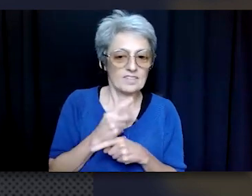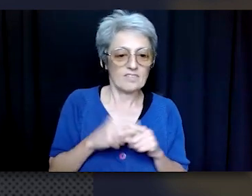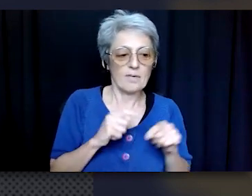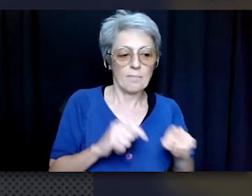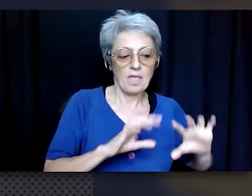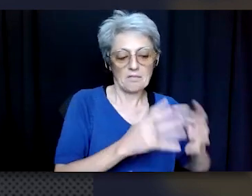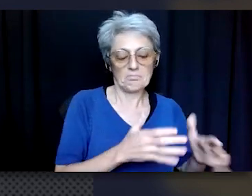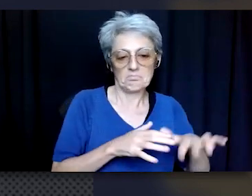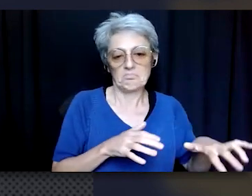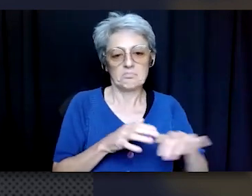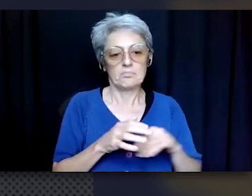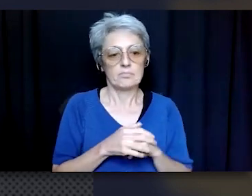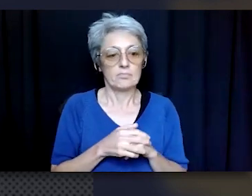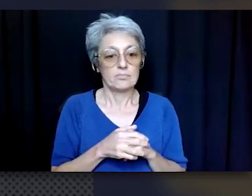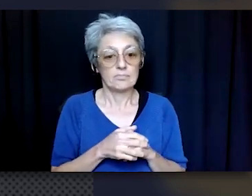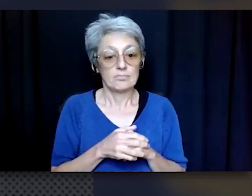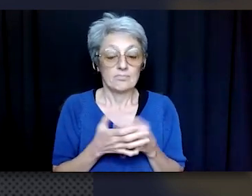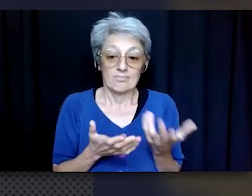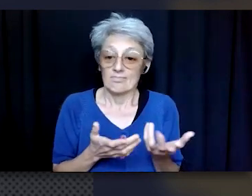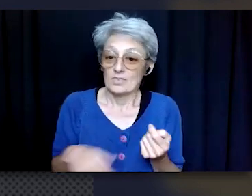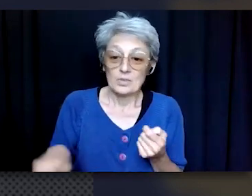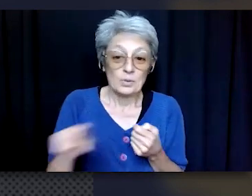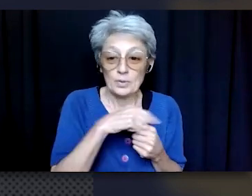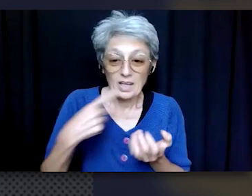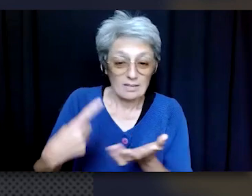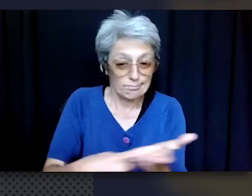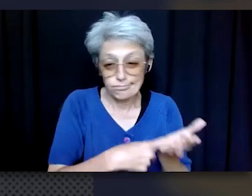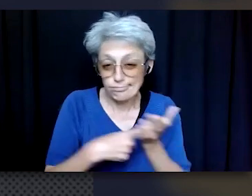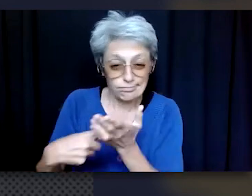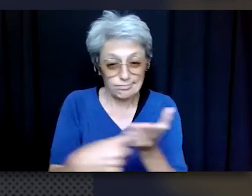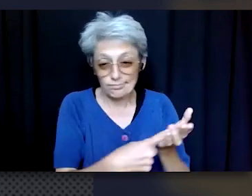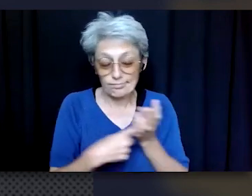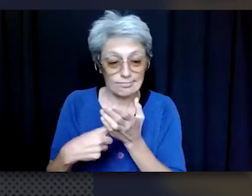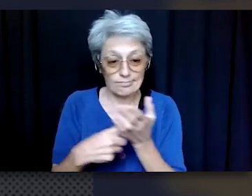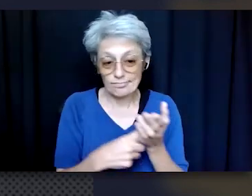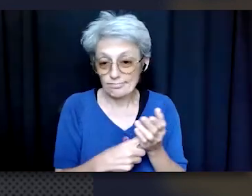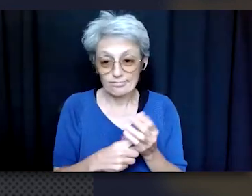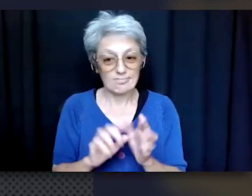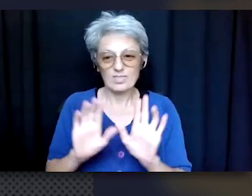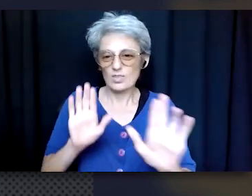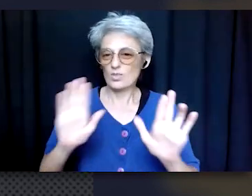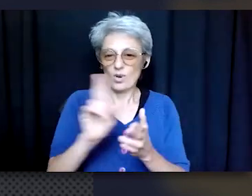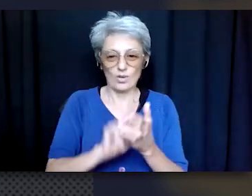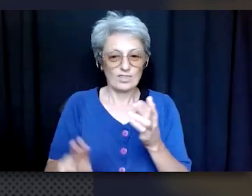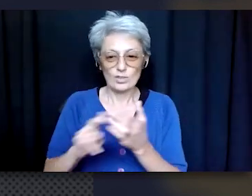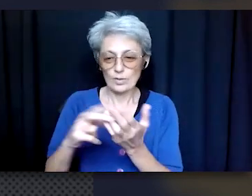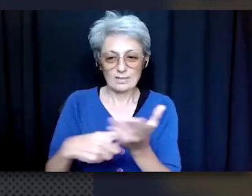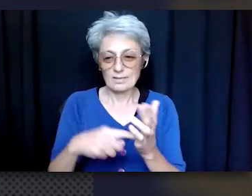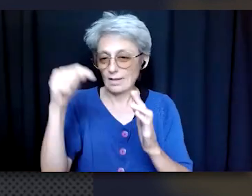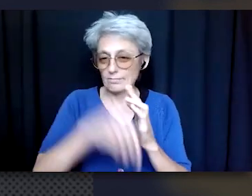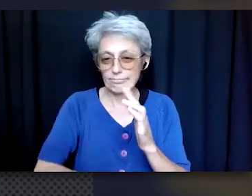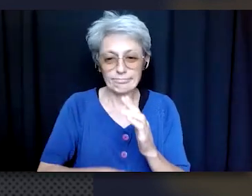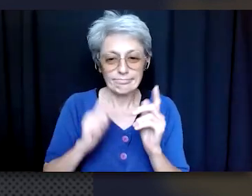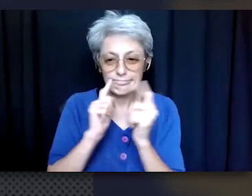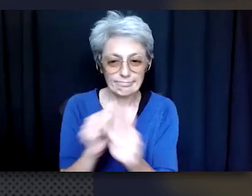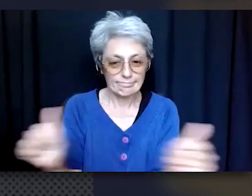have all day to have those conversations. But I am going to quickly share a few things that I’m doing